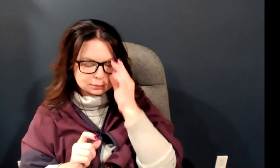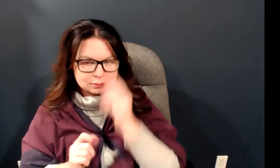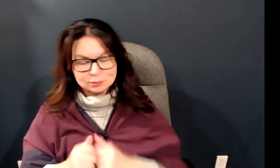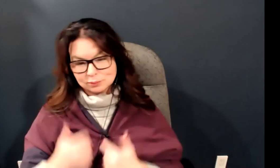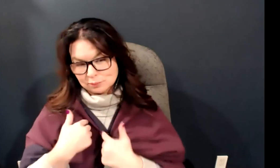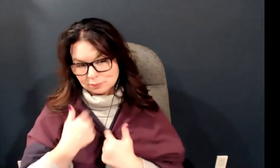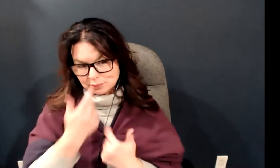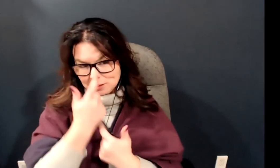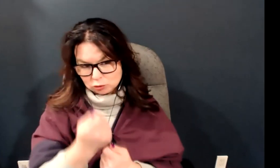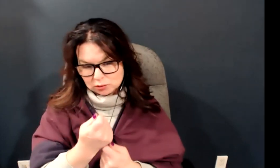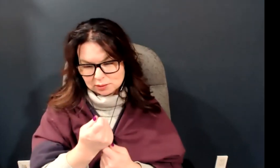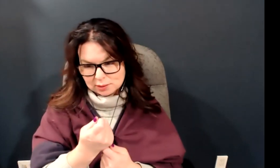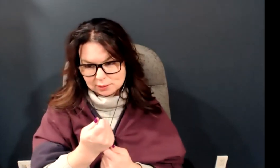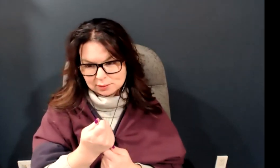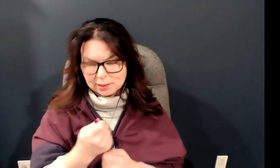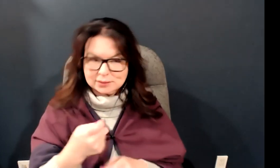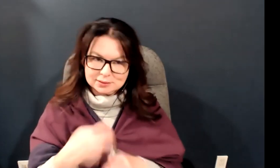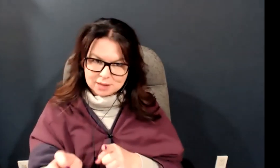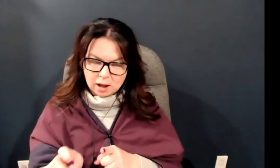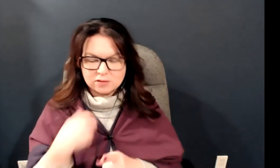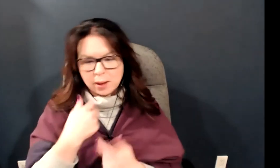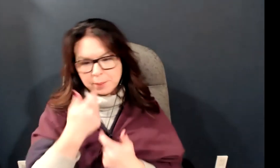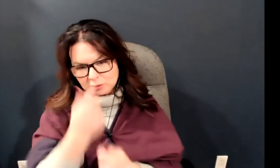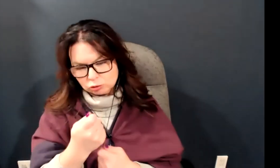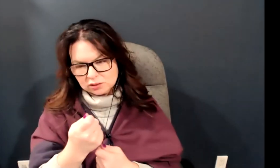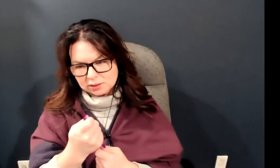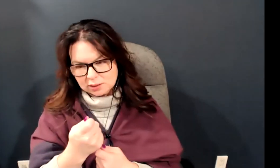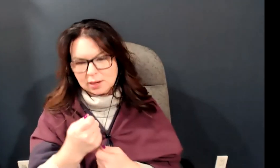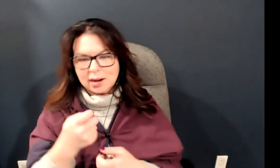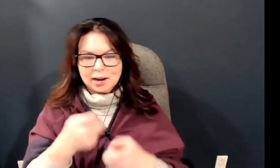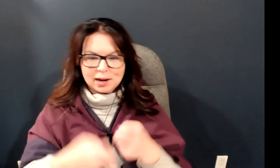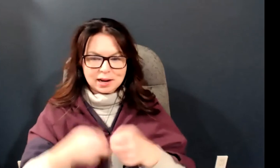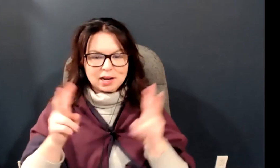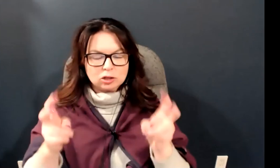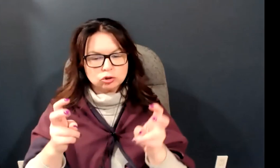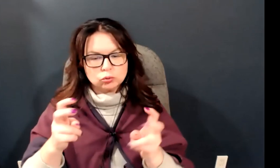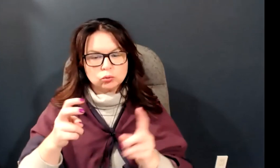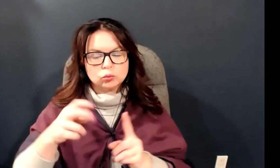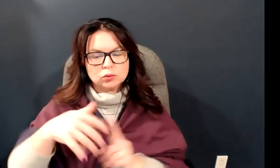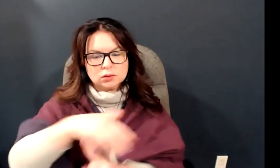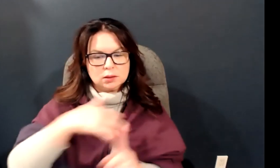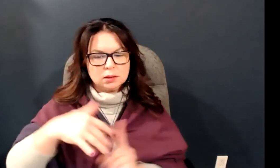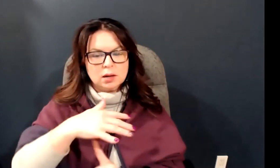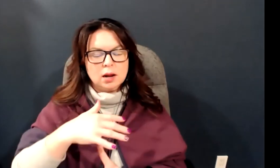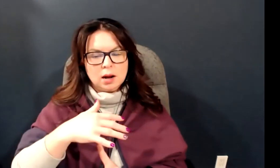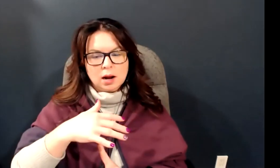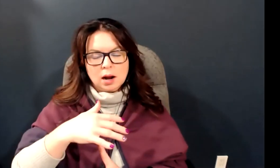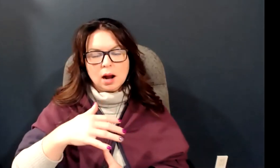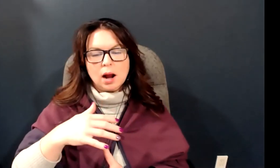in some ways we know that about gay rights... People couldn't see and now you're like, "Oh, really, you missed that?" So I was thinking that was really interesting to me that you